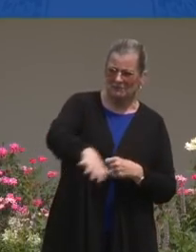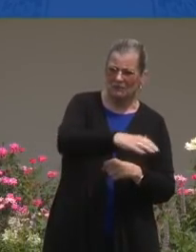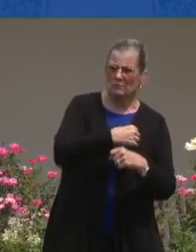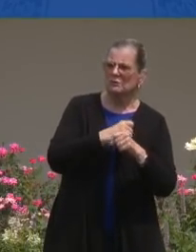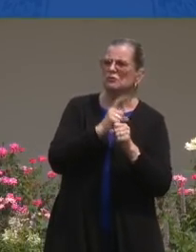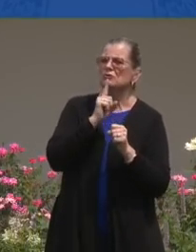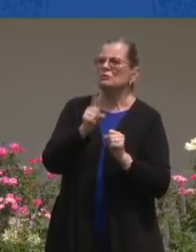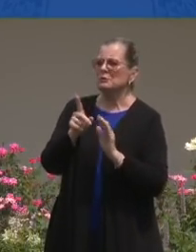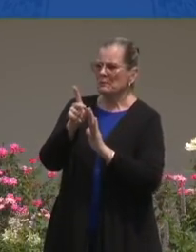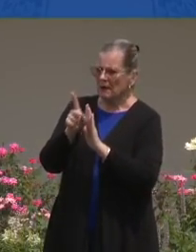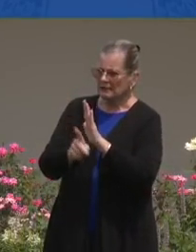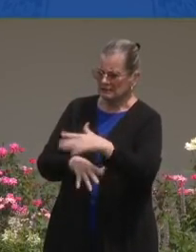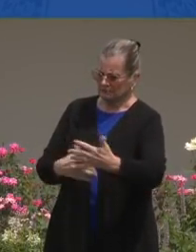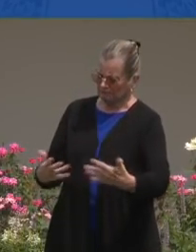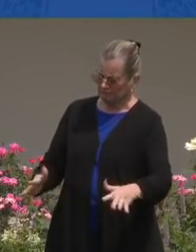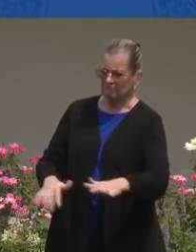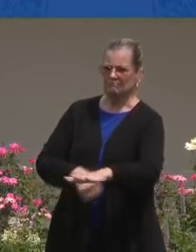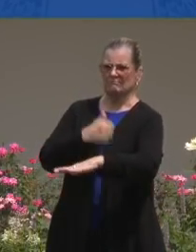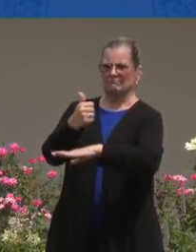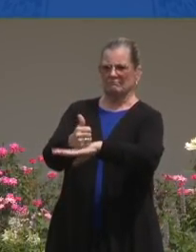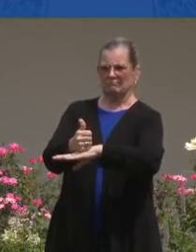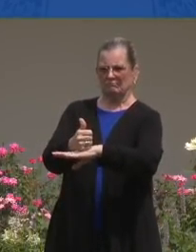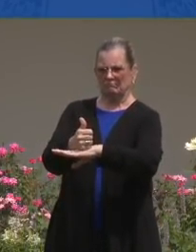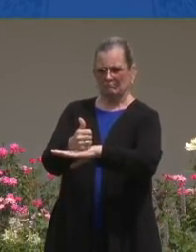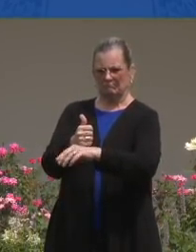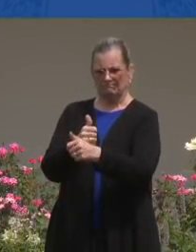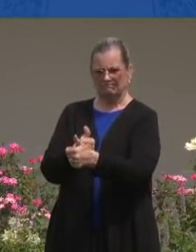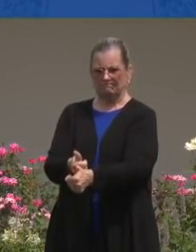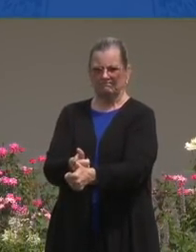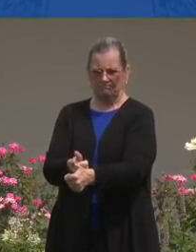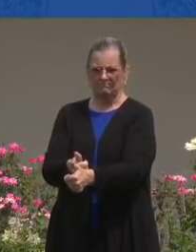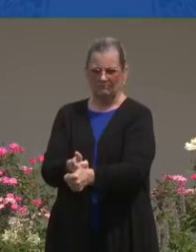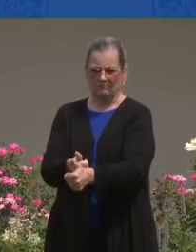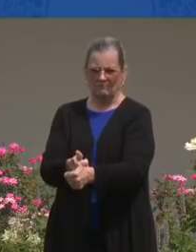and as we all know, that truth is not just about voting,